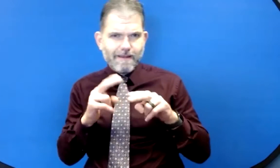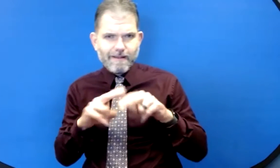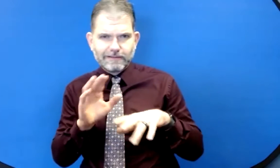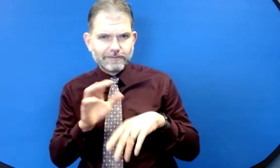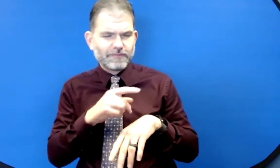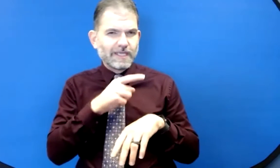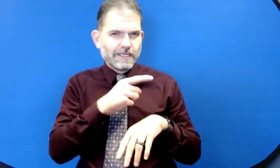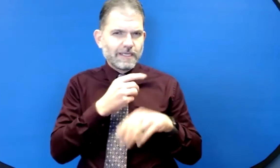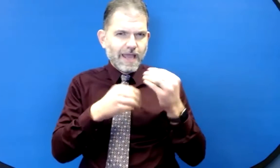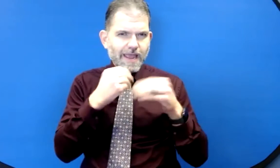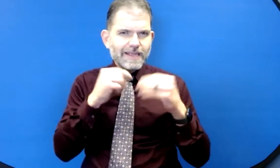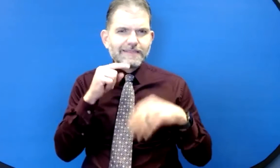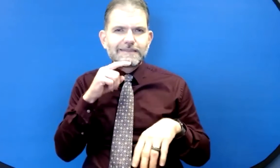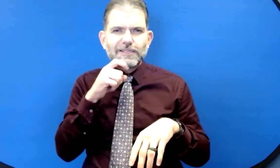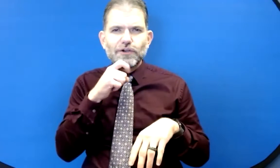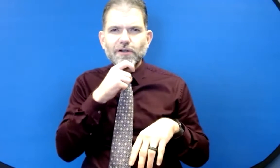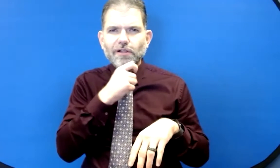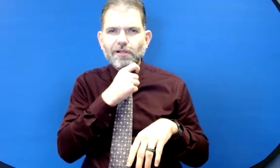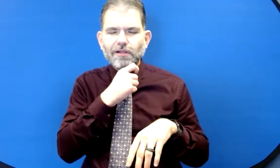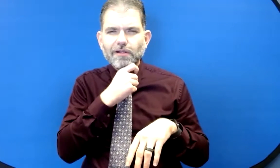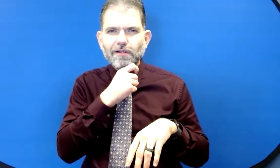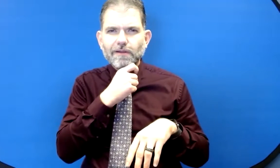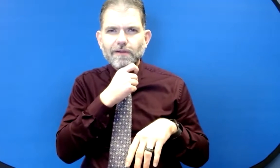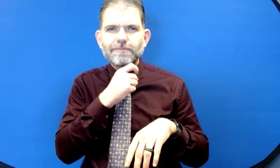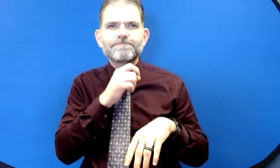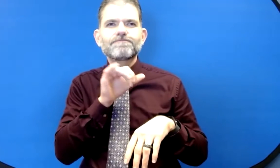ASL Interpreter: And she would report. He didn't eat bacon and eggs in cereal.